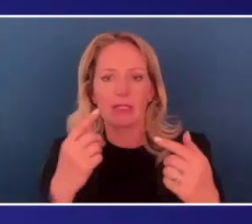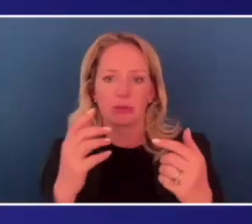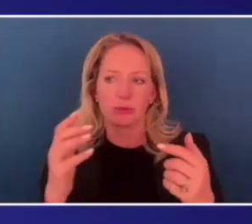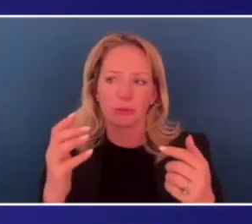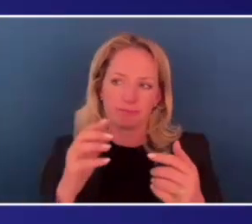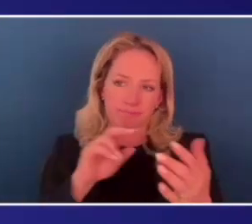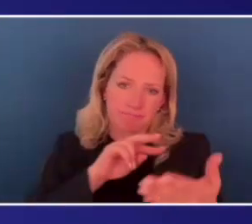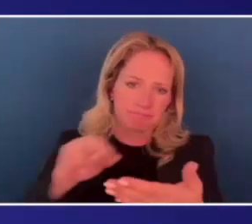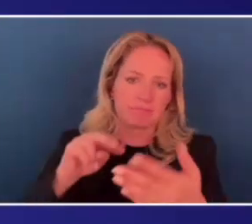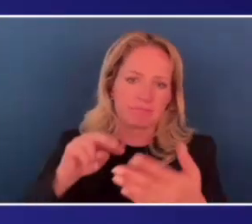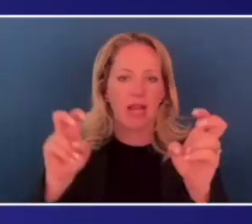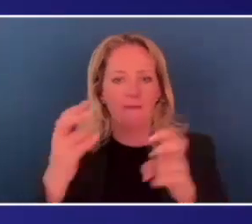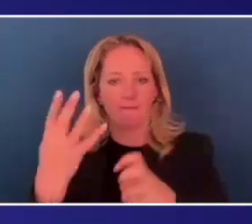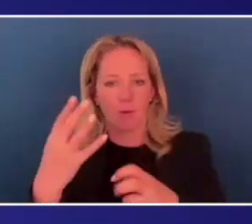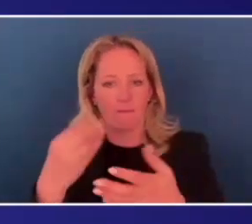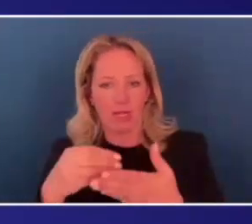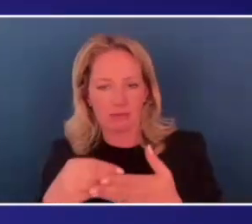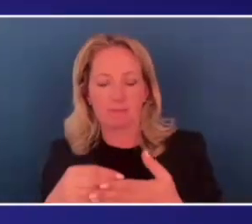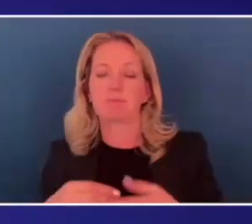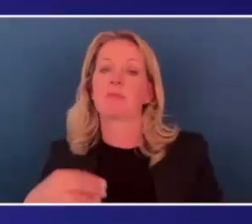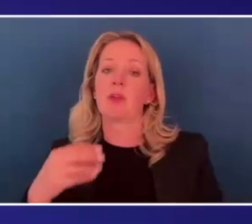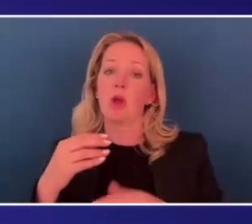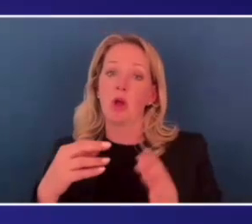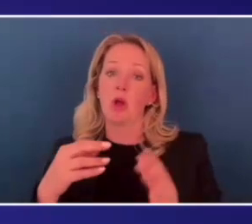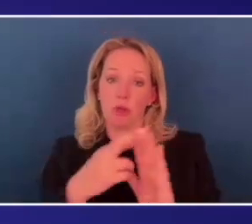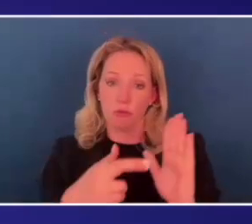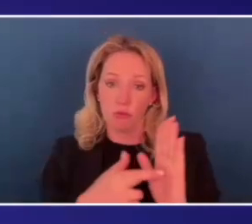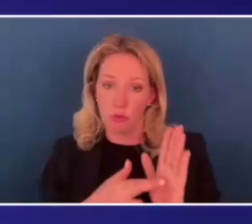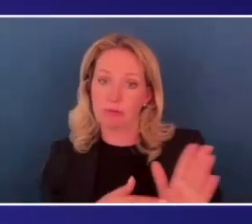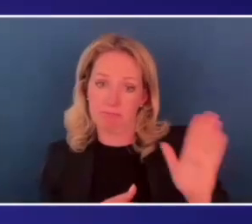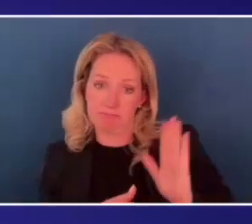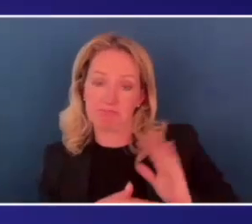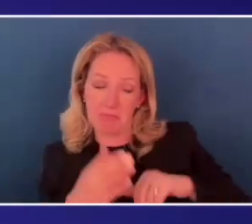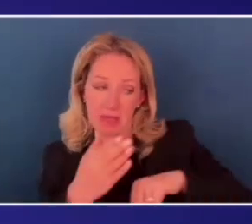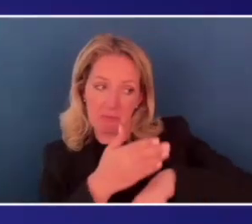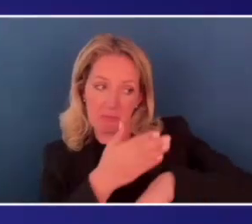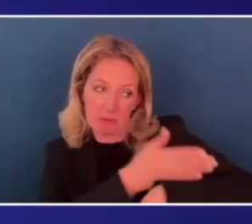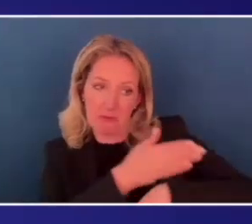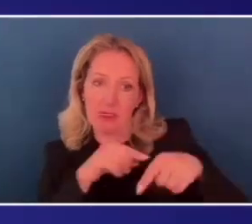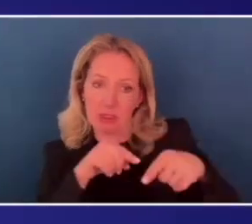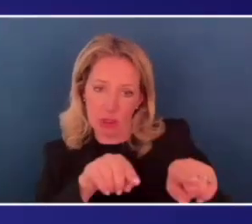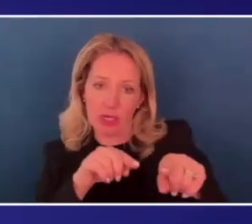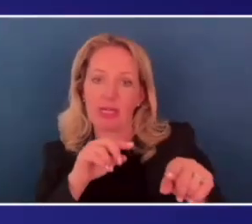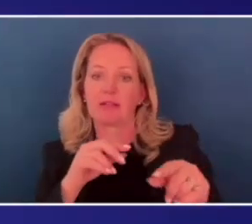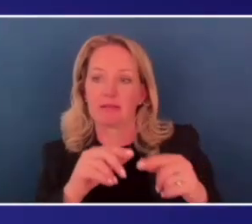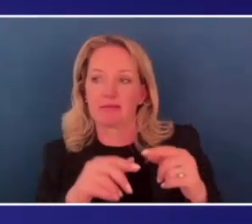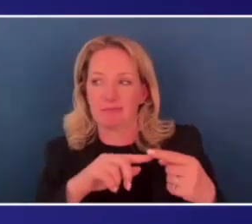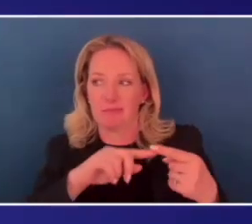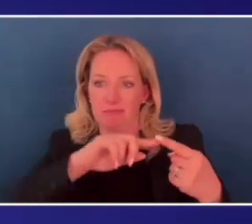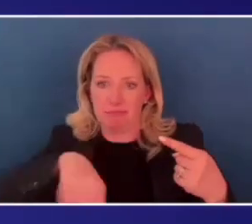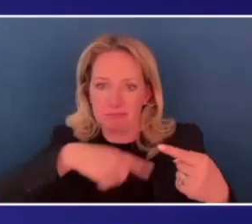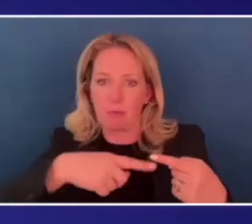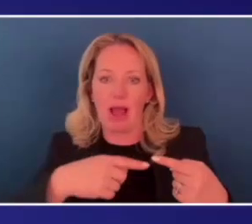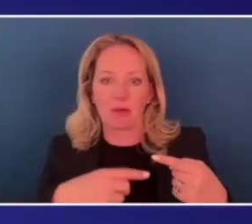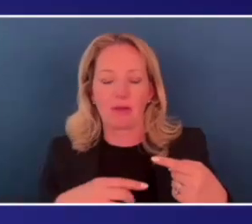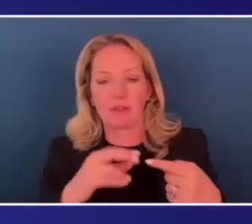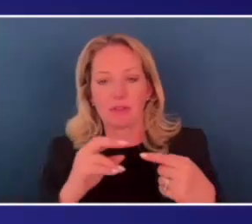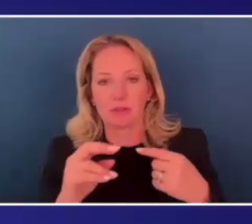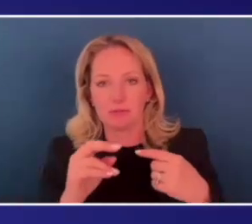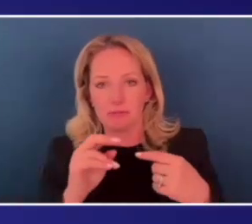While the rules were improved during the last round of negotiated rulemaking, they remain needlessly complicated, burdensome and time consuming.